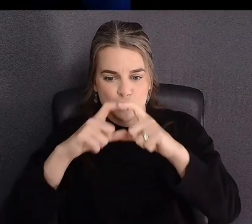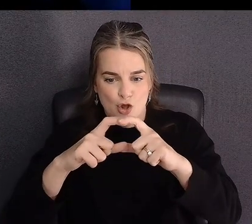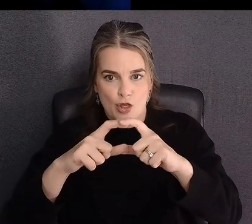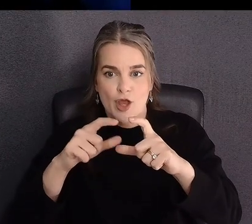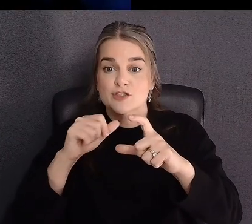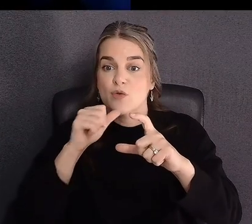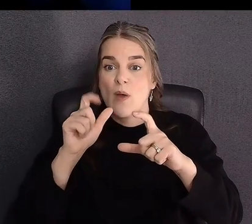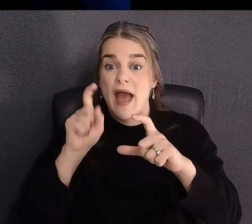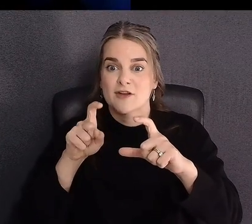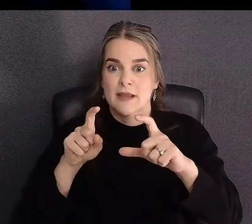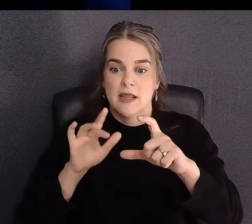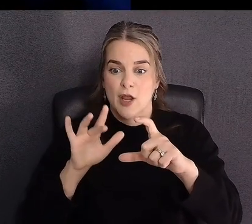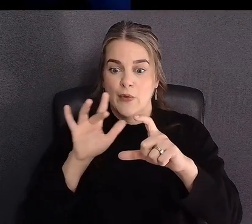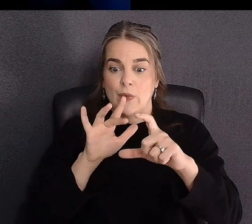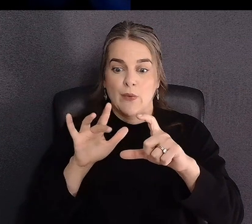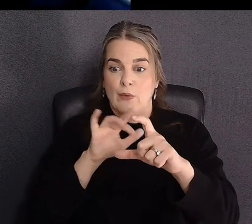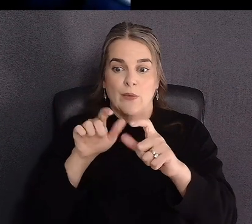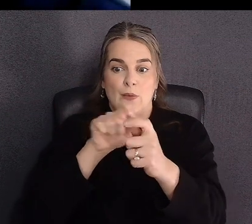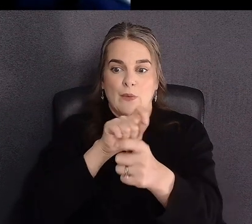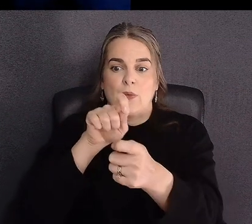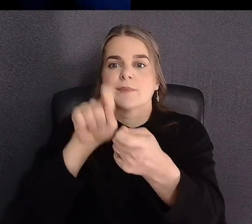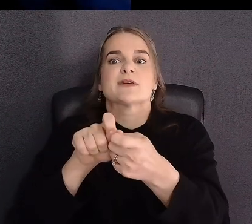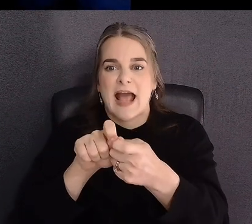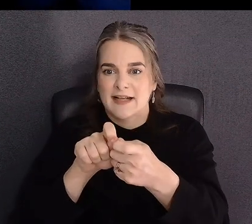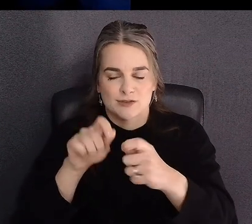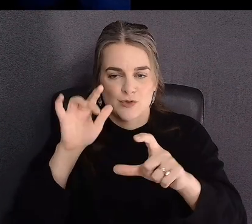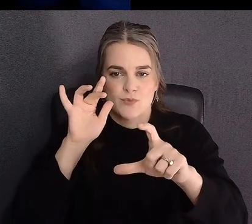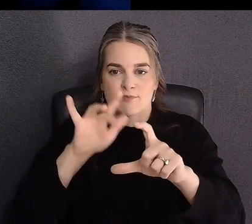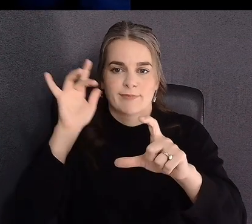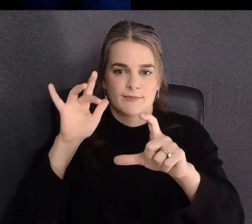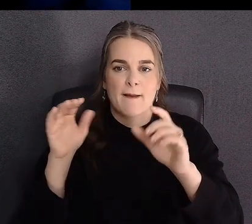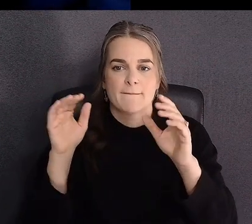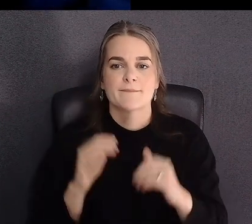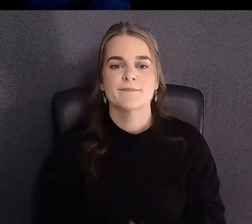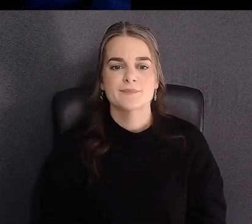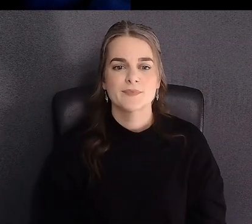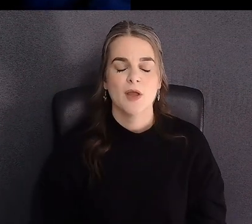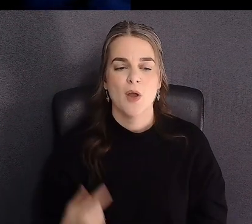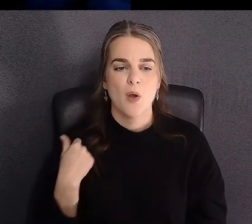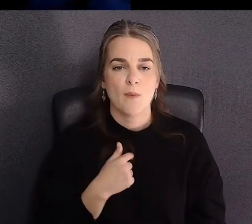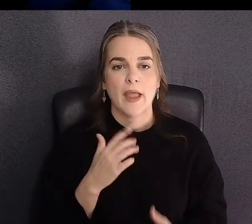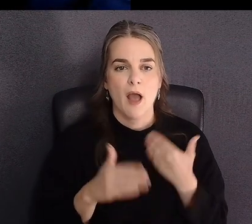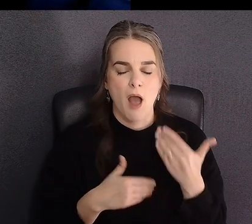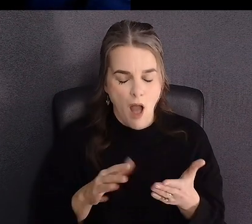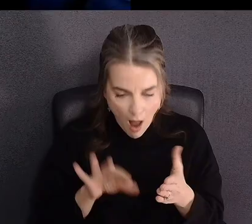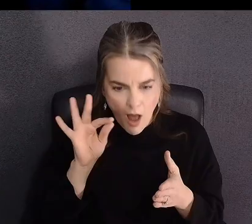So you don't have to be so precise on clicking certain things. We stumbled upon this because one of our patients